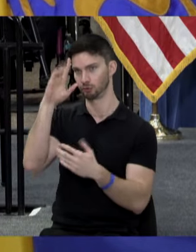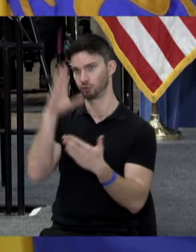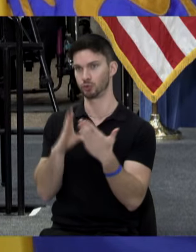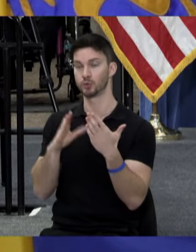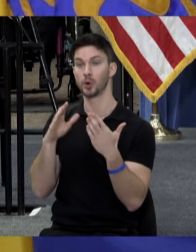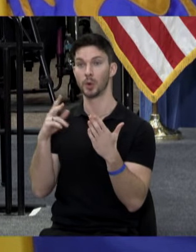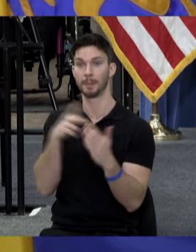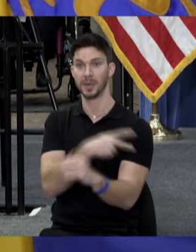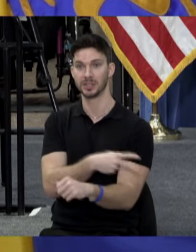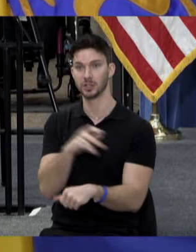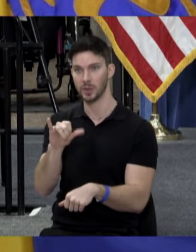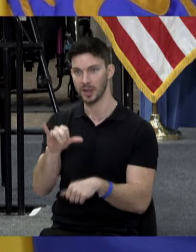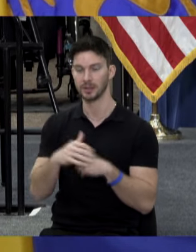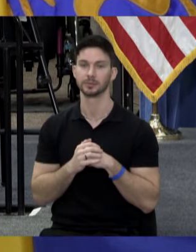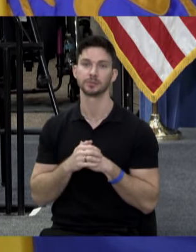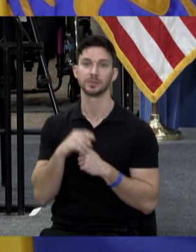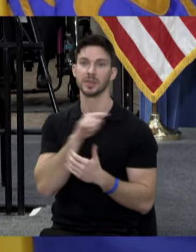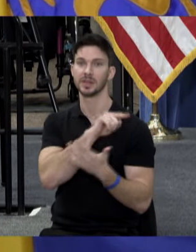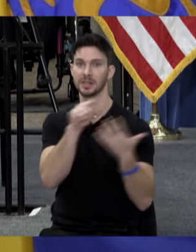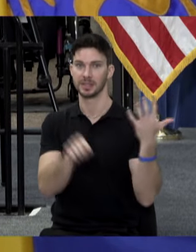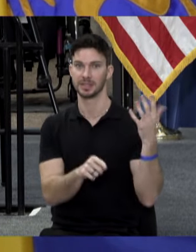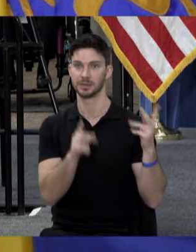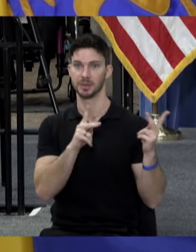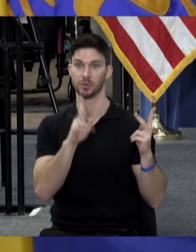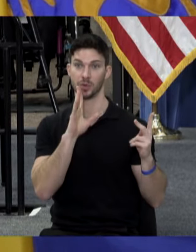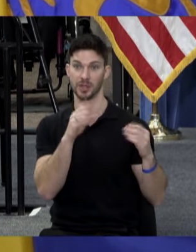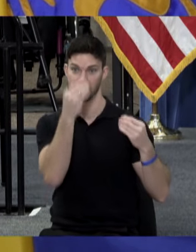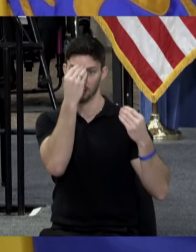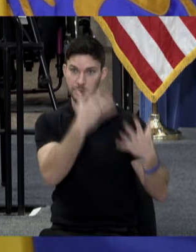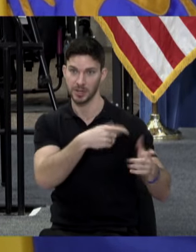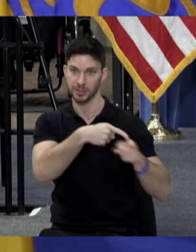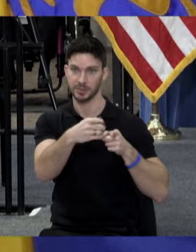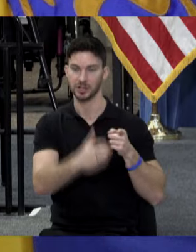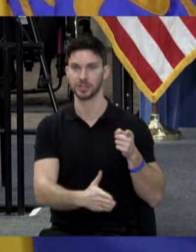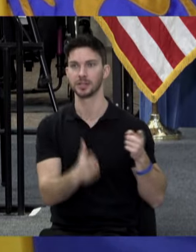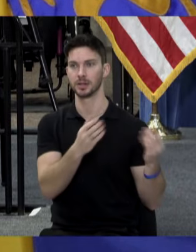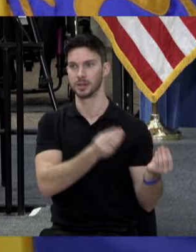our information specialists, became our lifeline through everything we did.